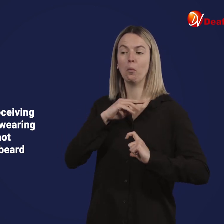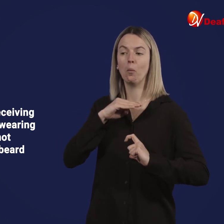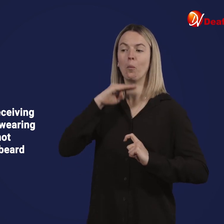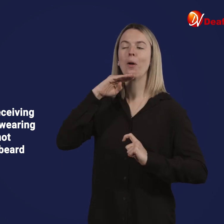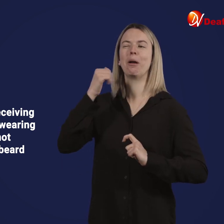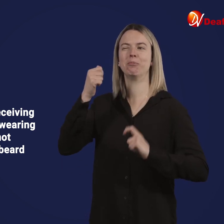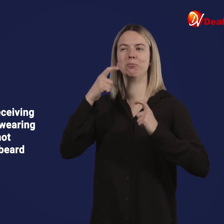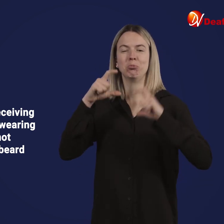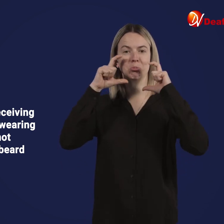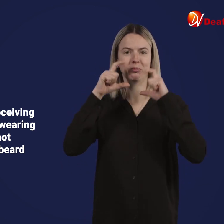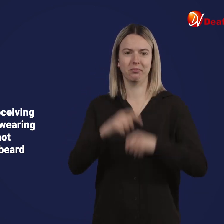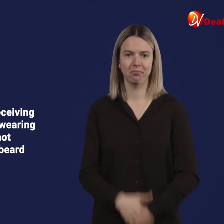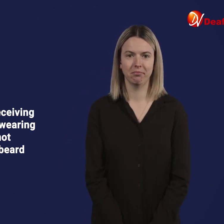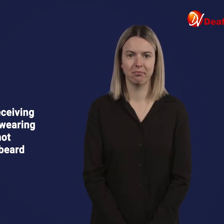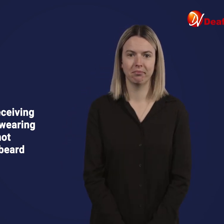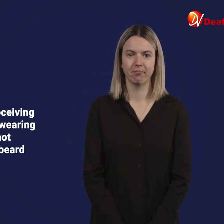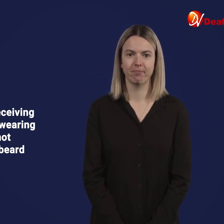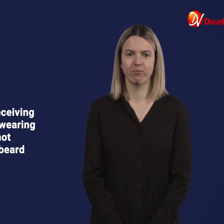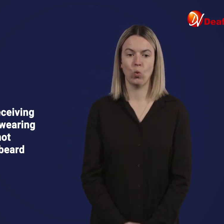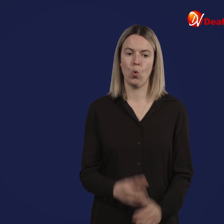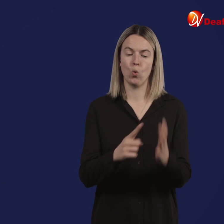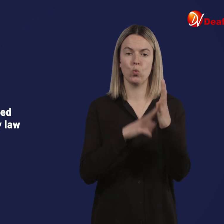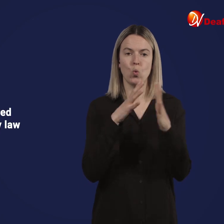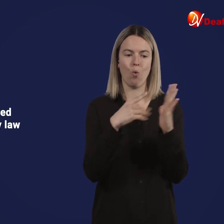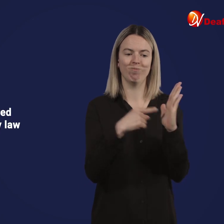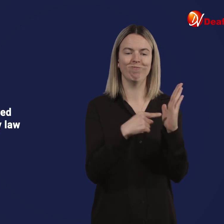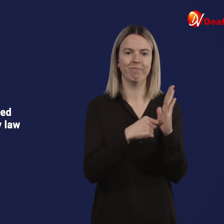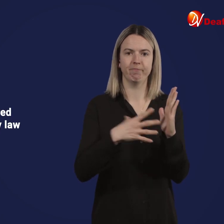If you are travelling in a vehicle by yourself or with members of your household.